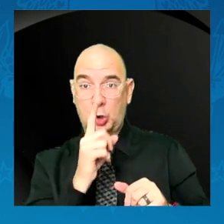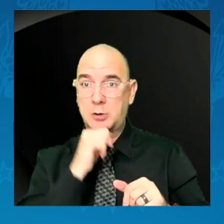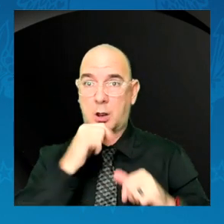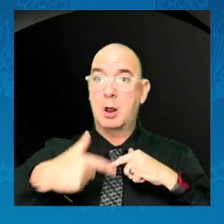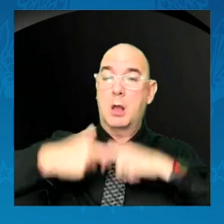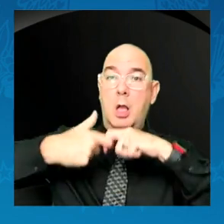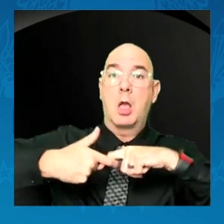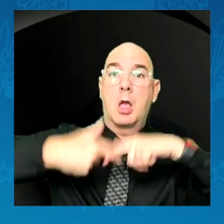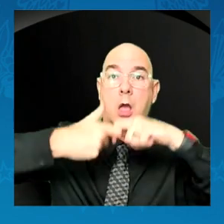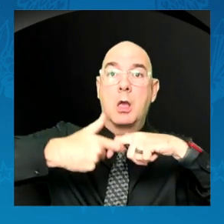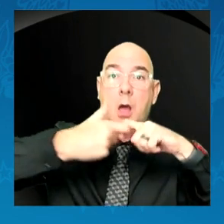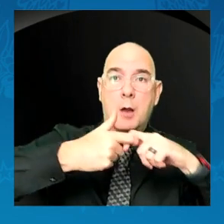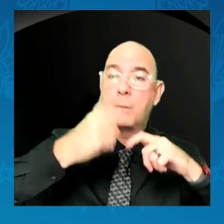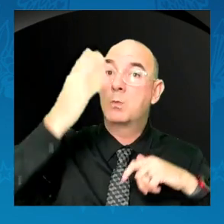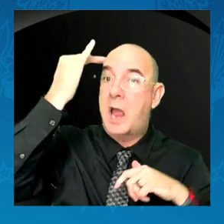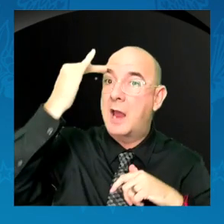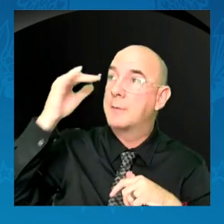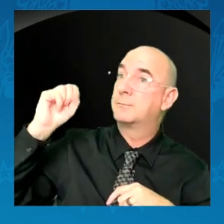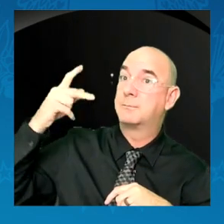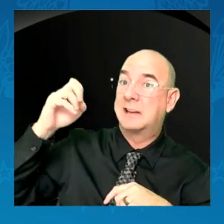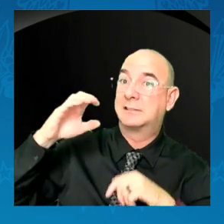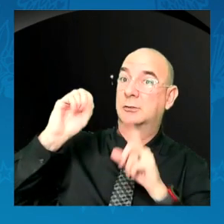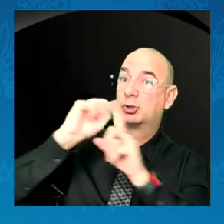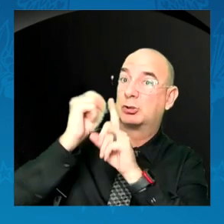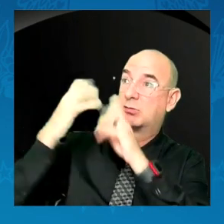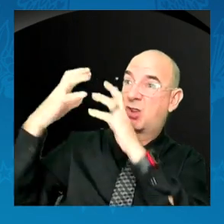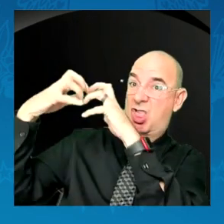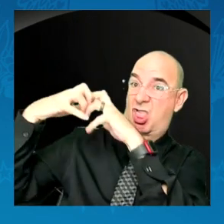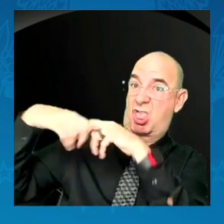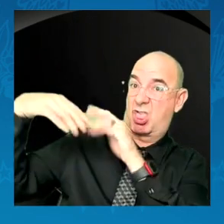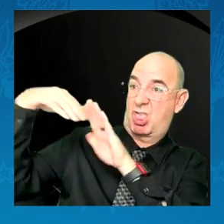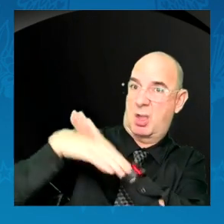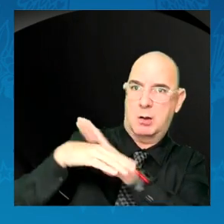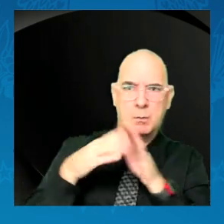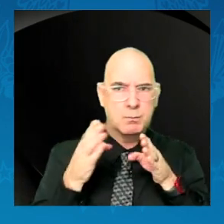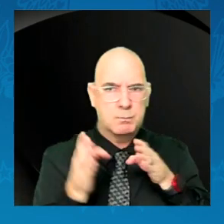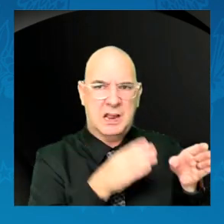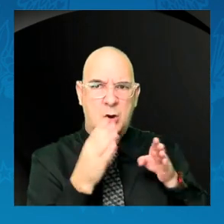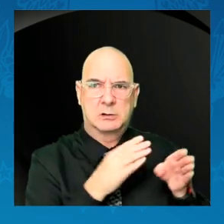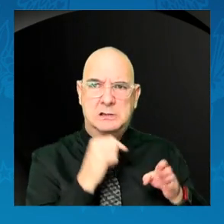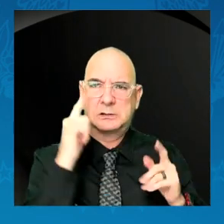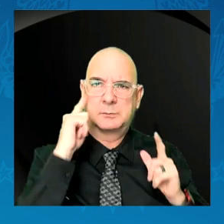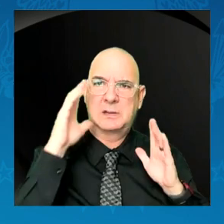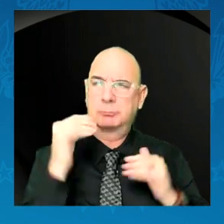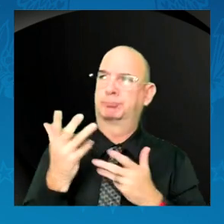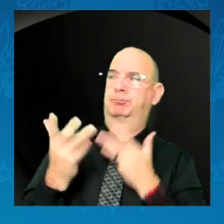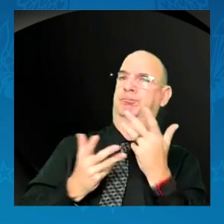and preparing for any unexpected issues. Simply put, space is a key priority,